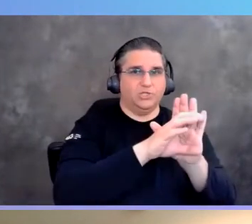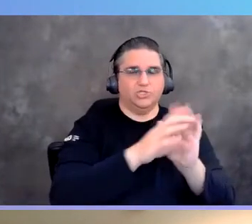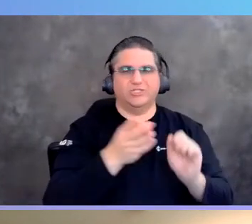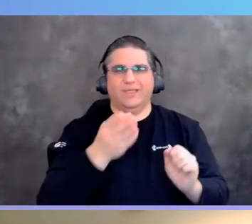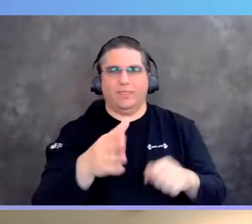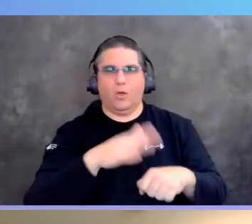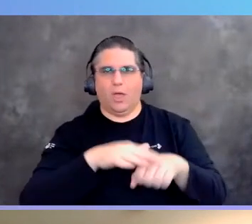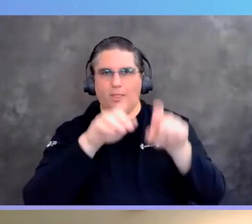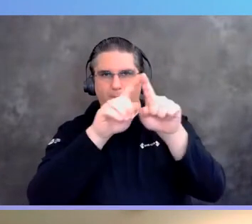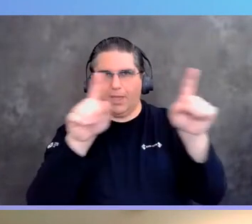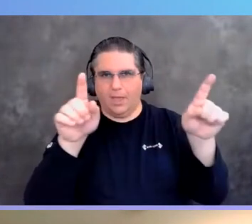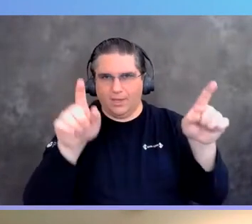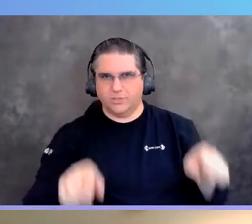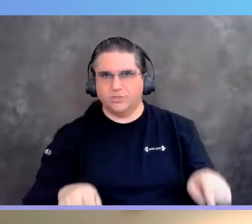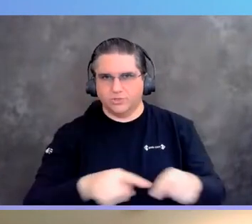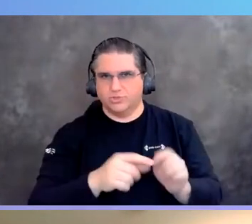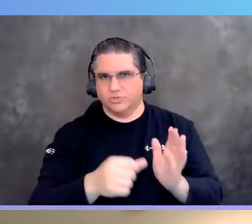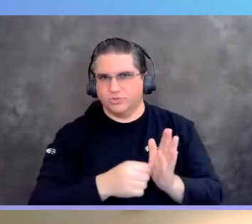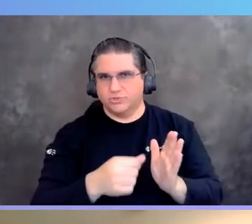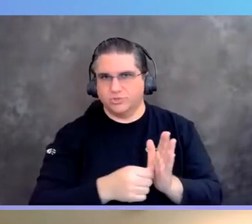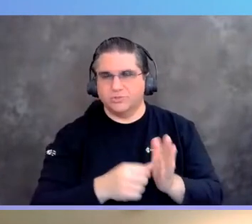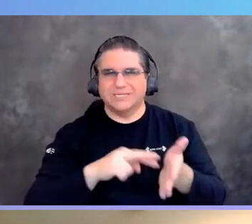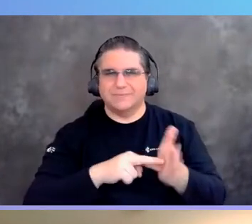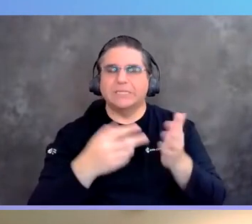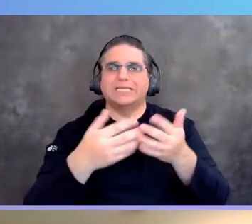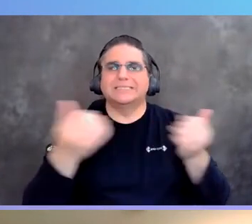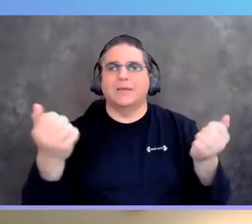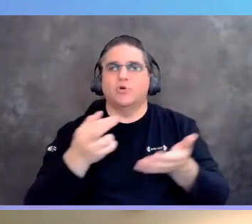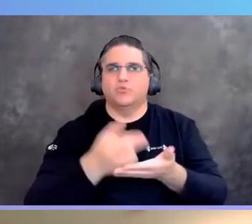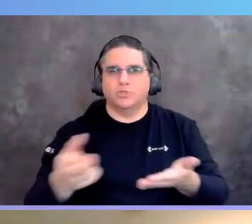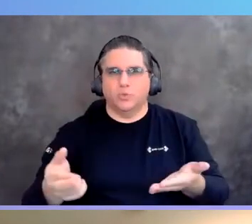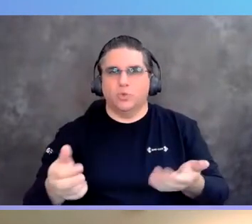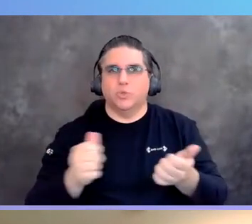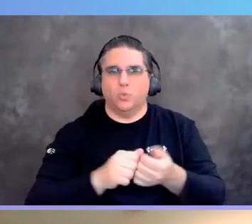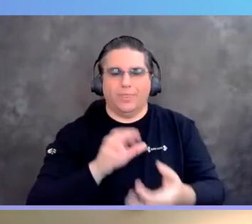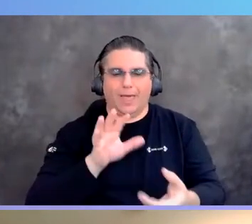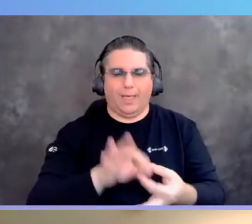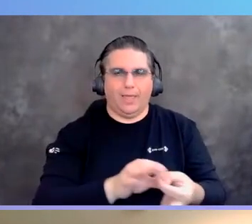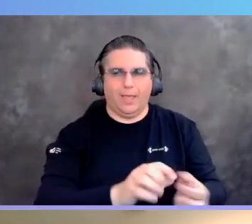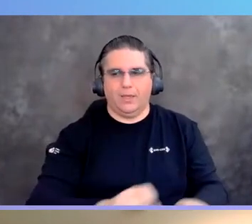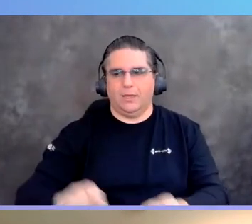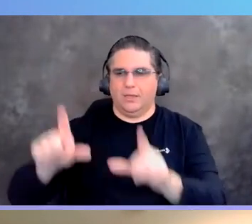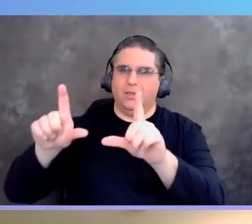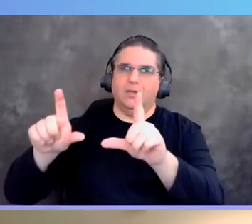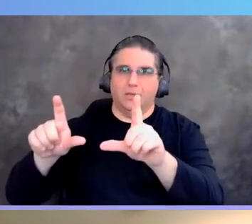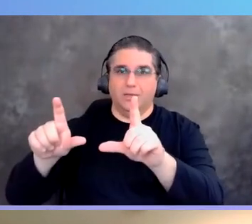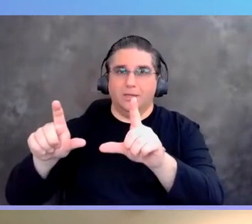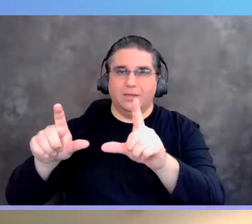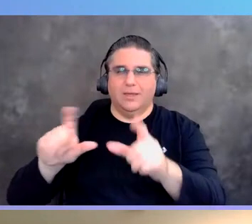information in a separate resource that is linked to the primary resource source, such as an Excel spreadsheet or a word